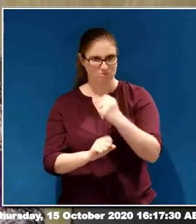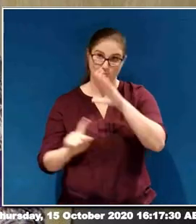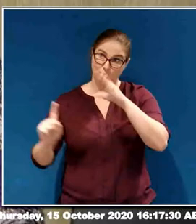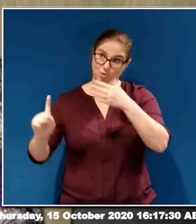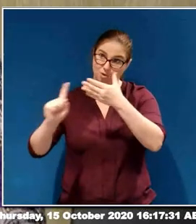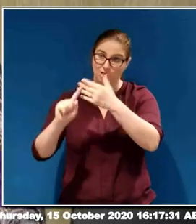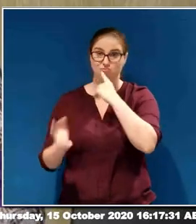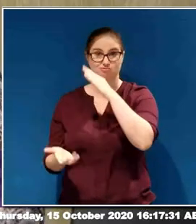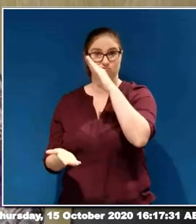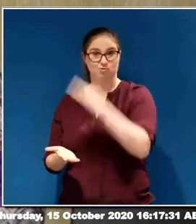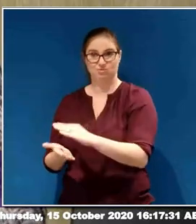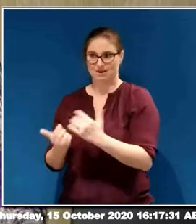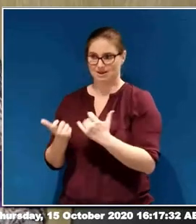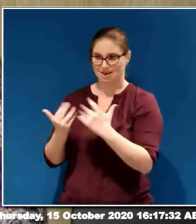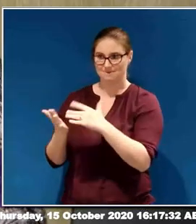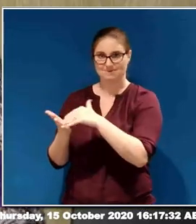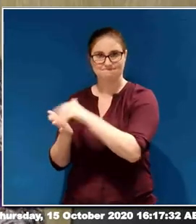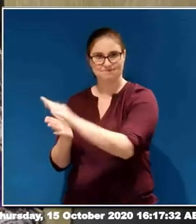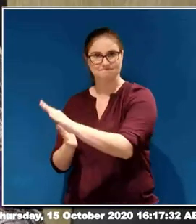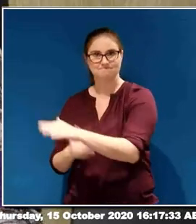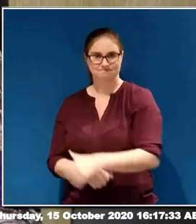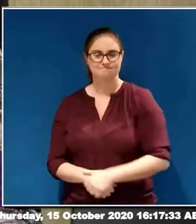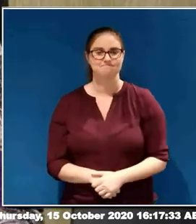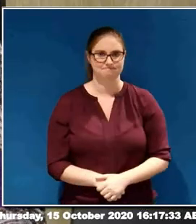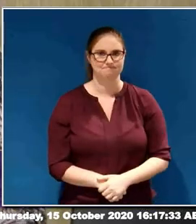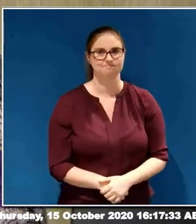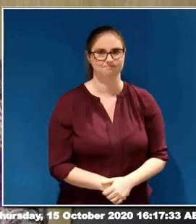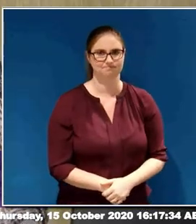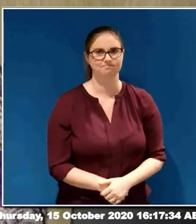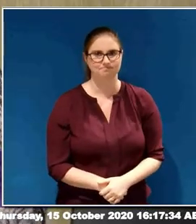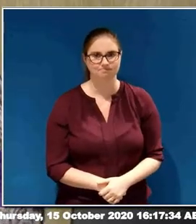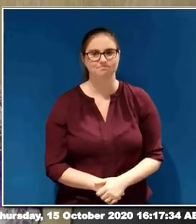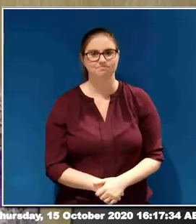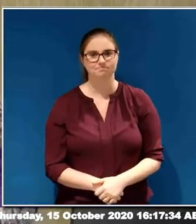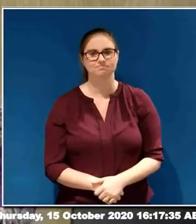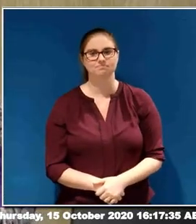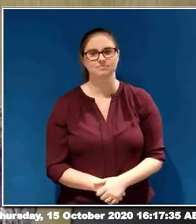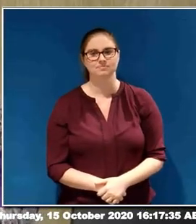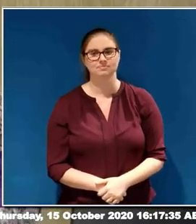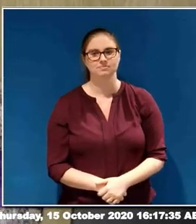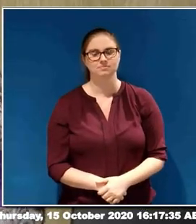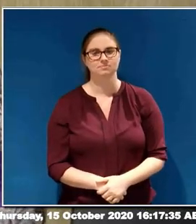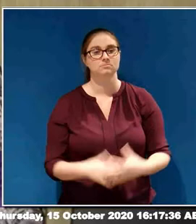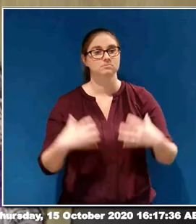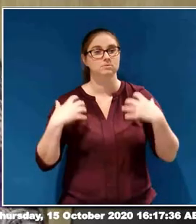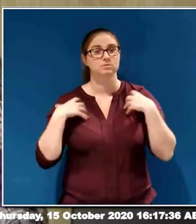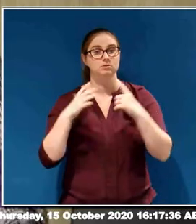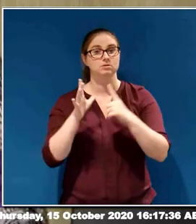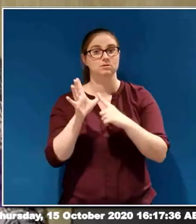Thank you. Thank you. Commissioner Atkinson? No, thank you.